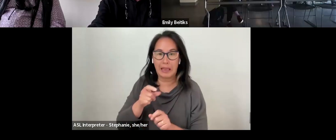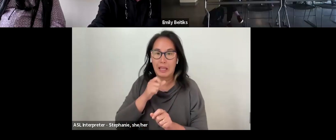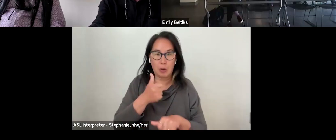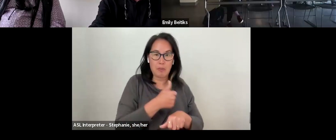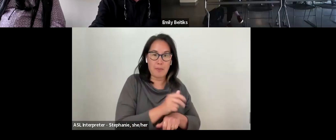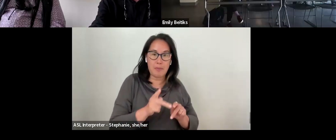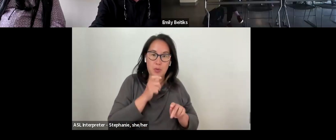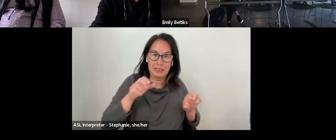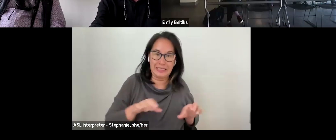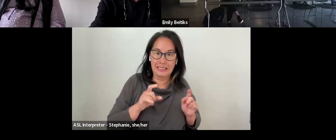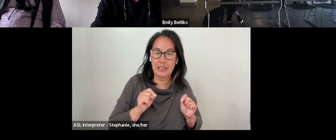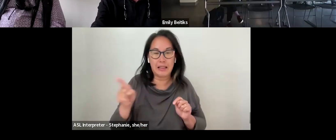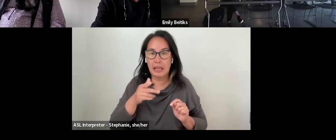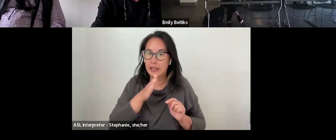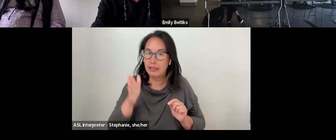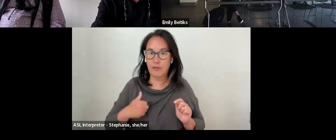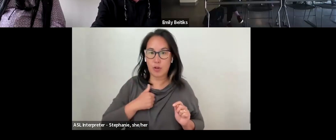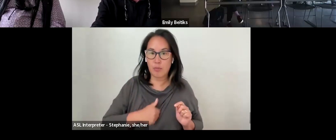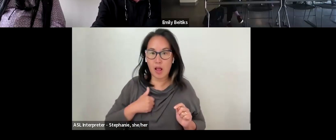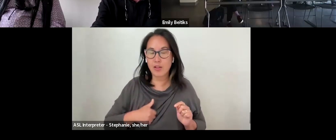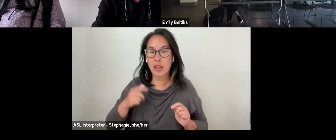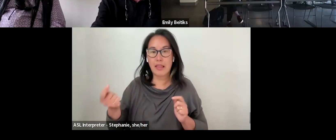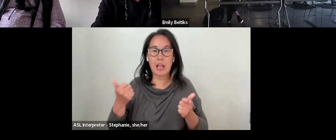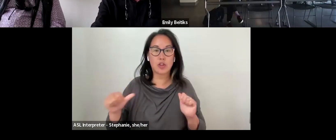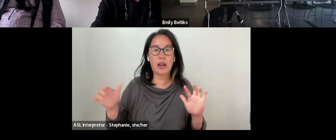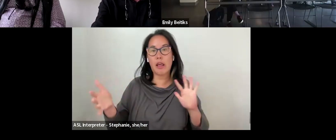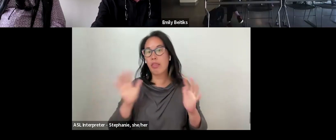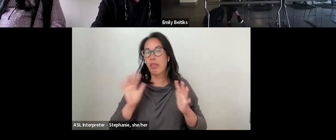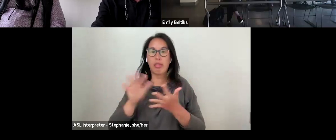And they do everything they can to avoid compensating